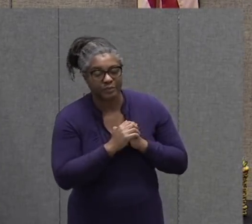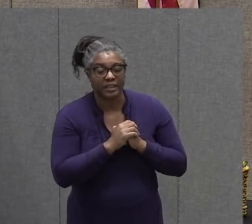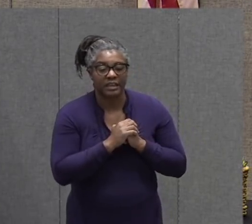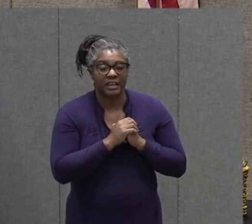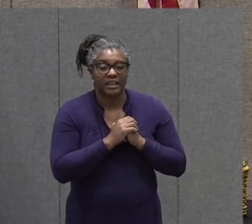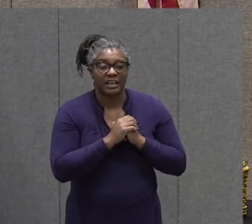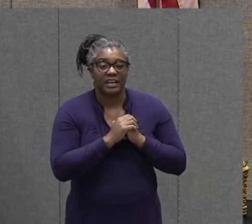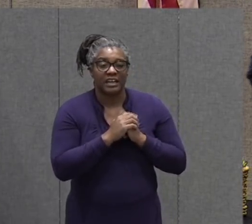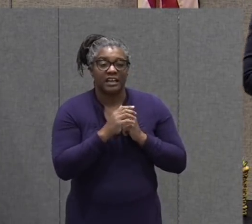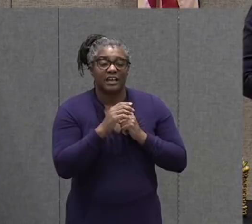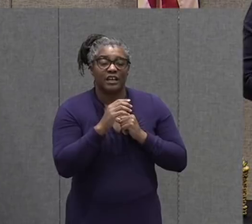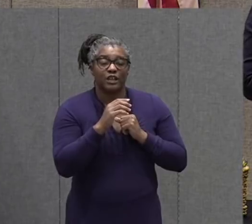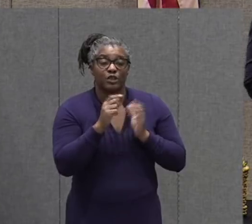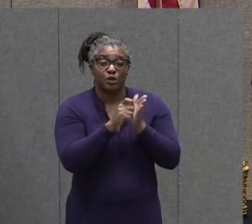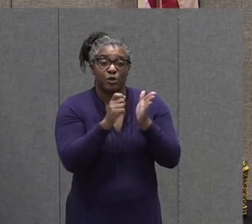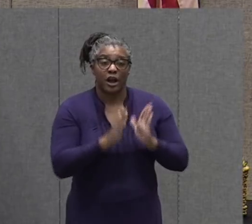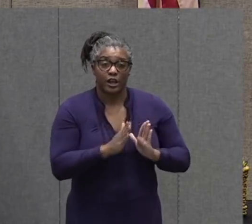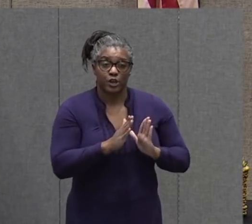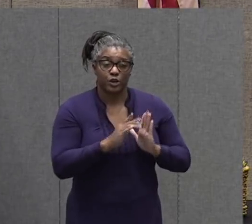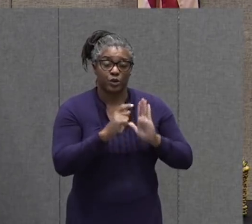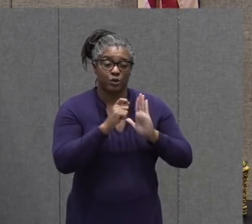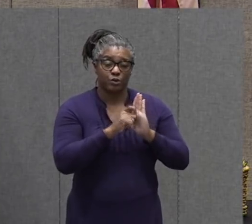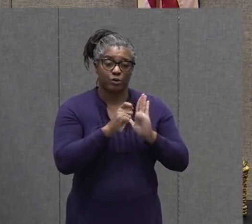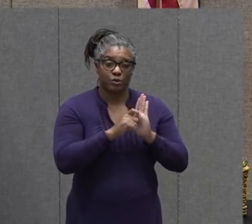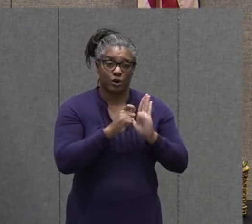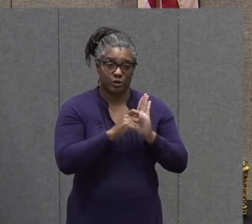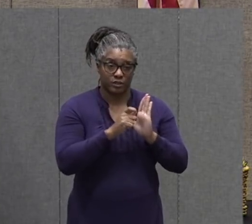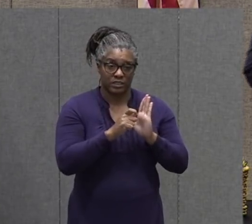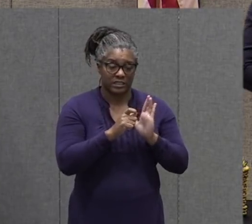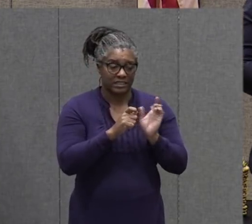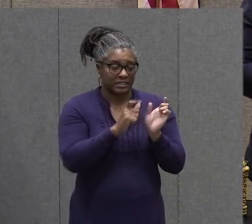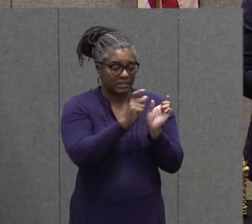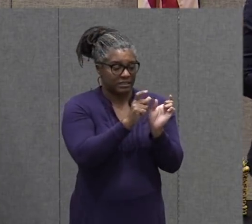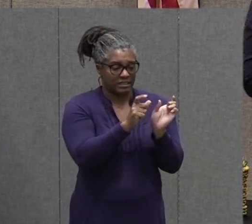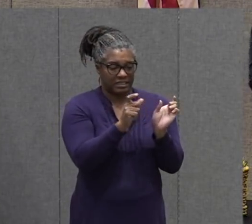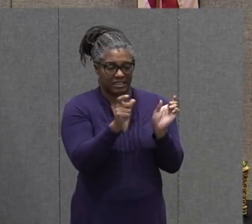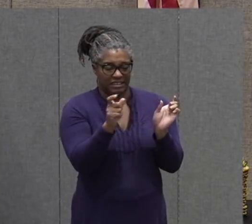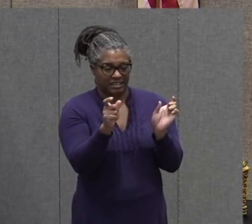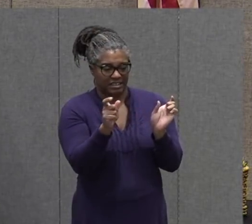There are lines with only one word on them. It's just amazing.